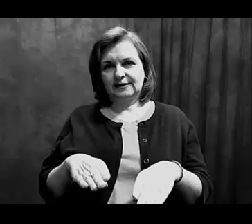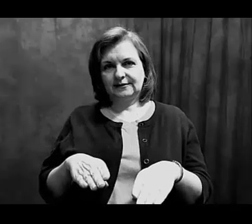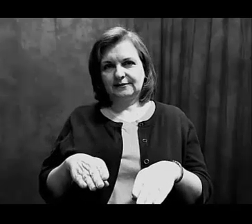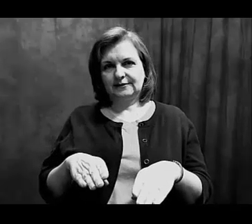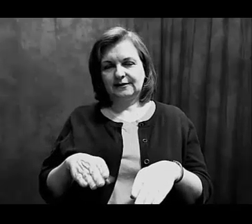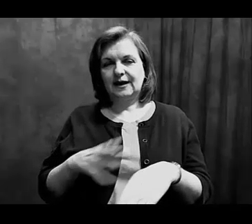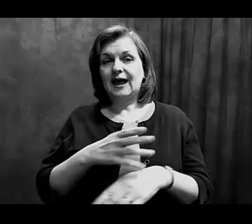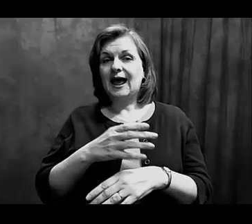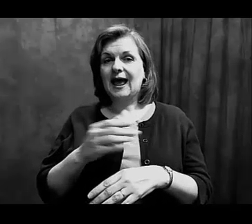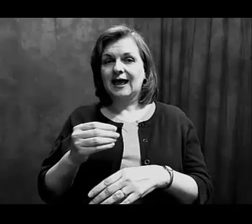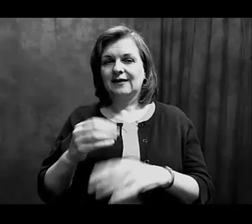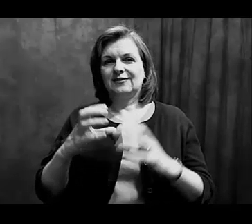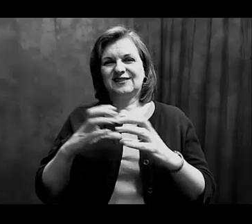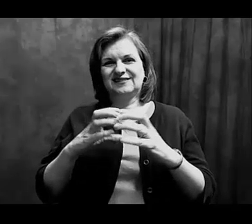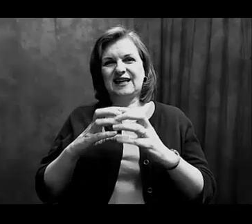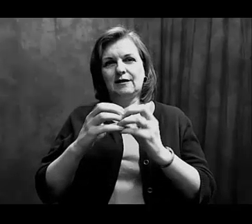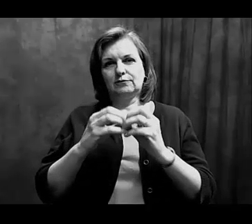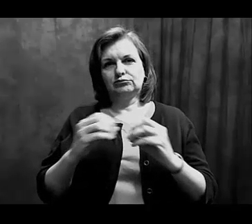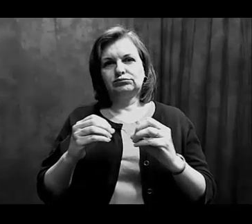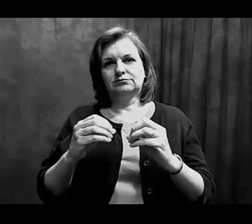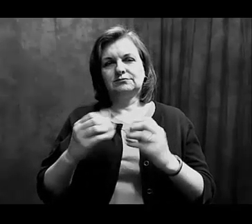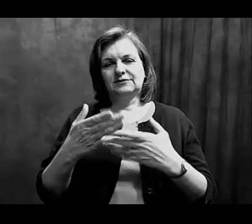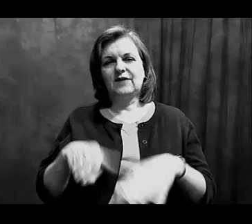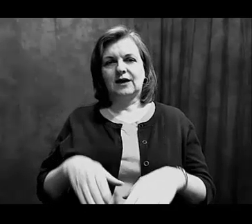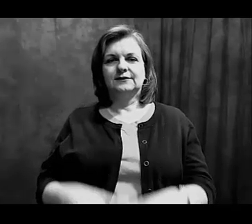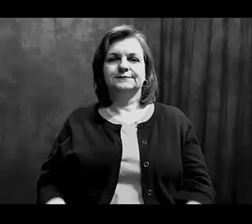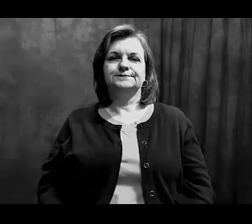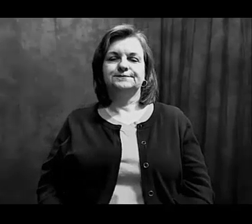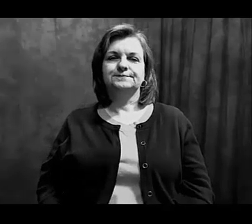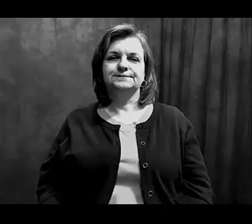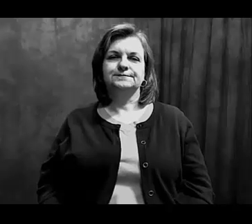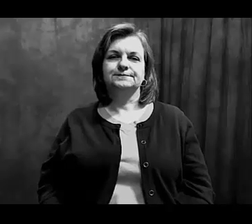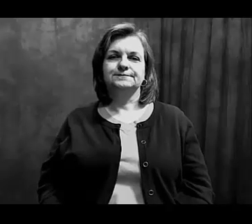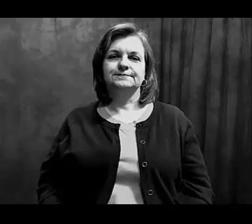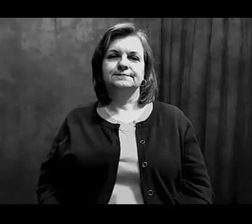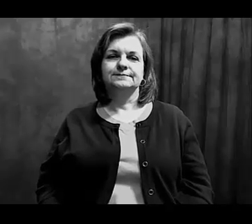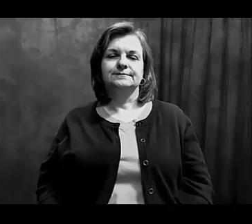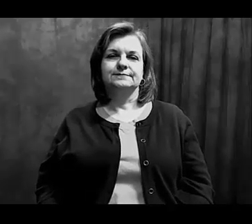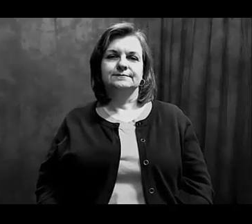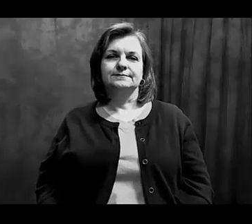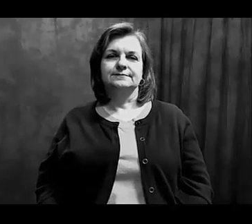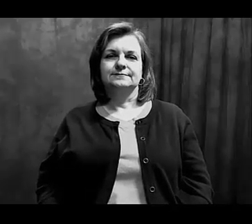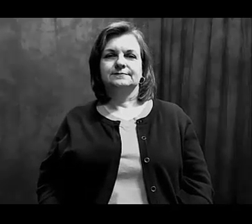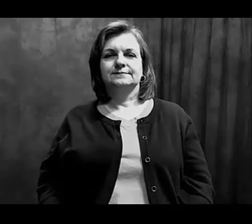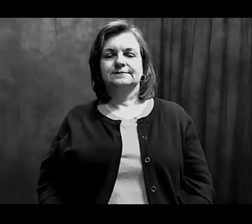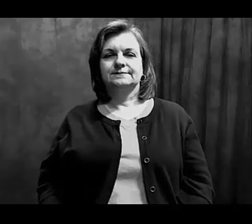and of the cell itself as we mentioned